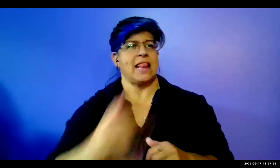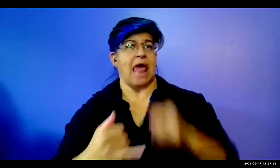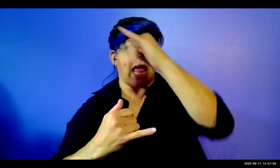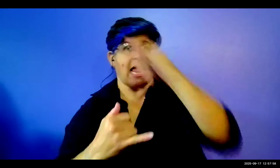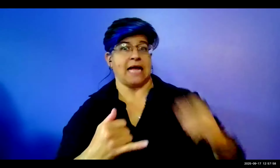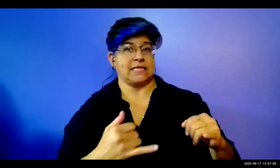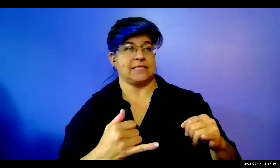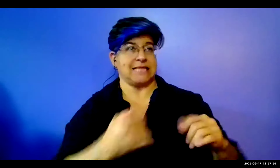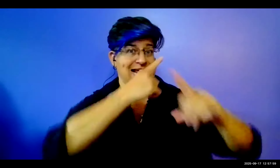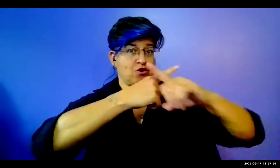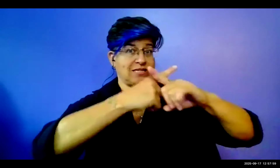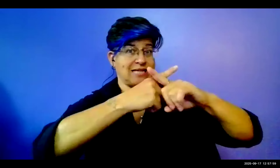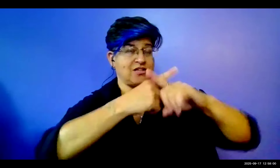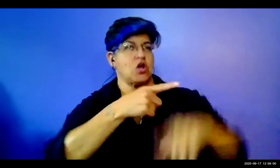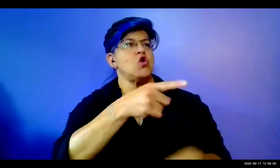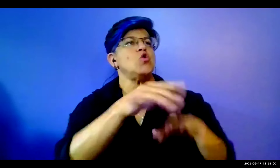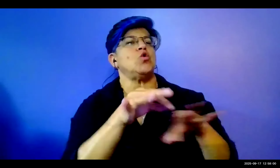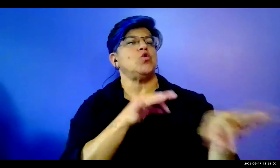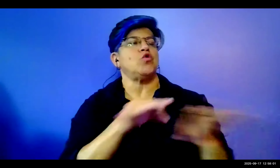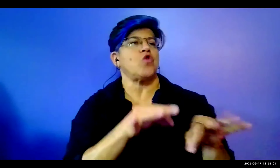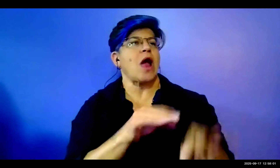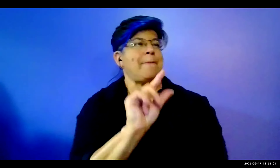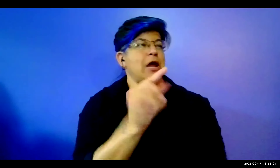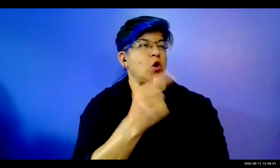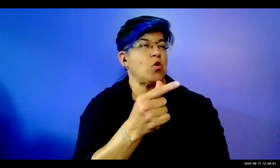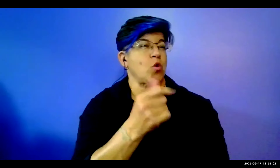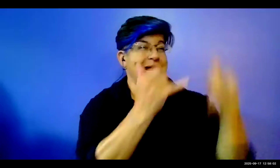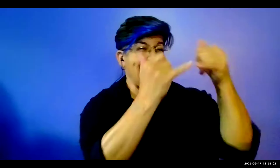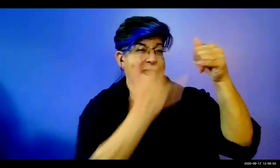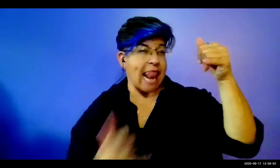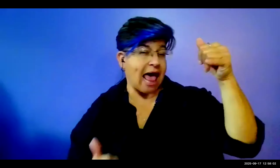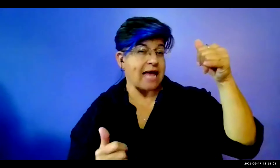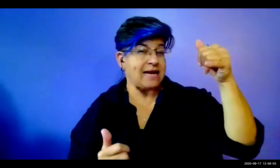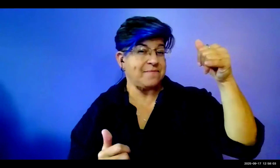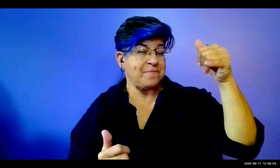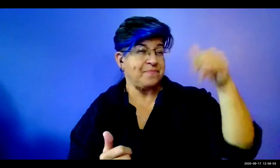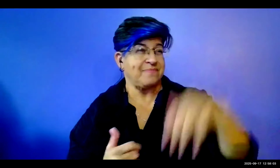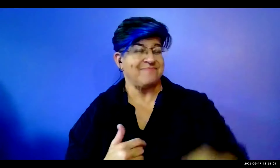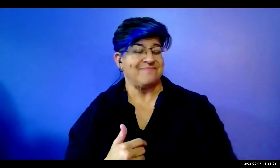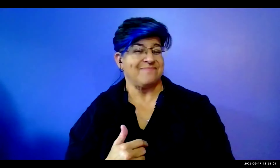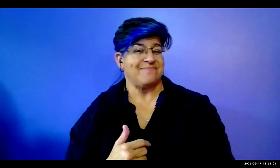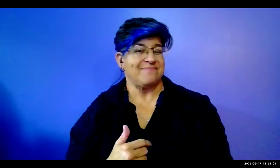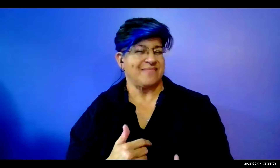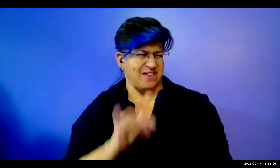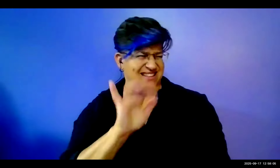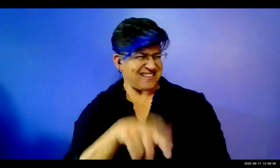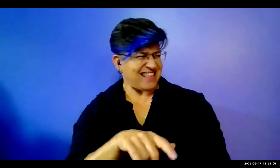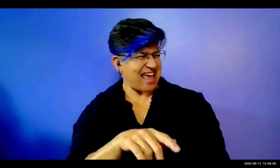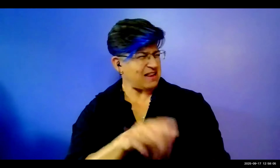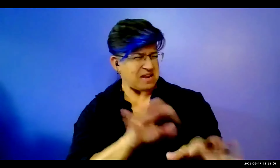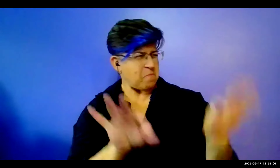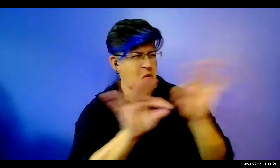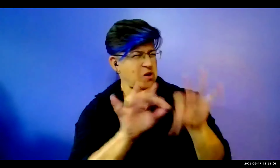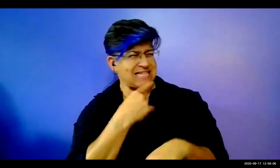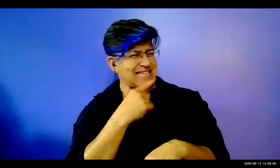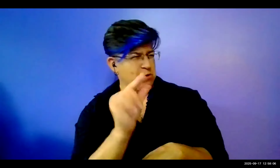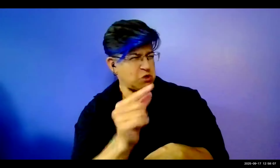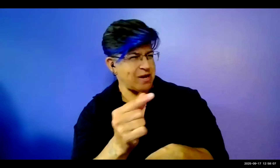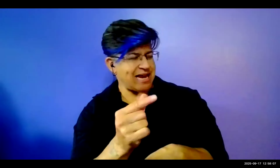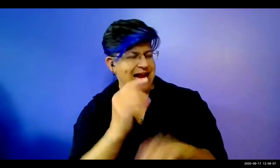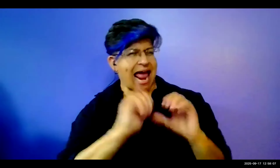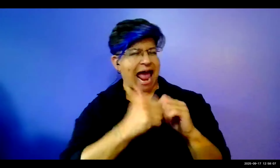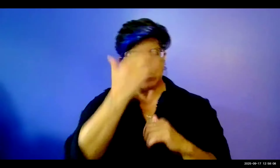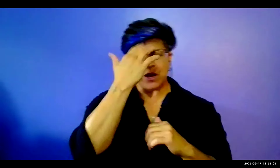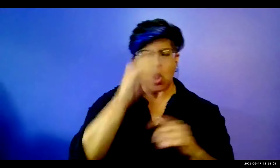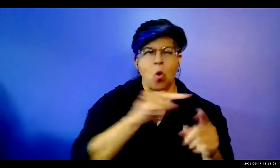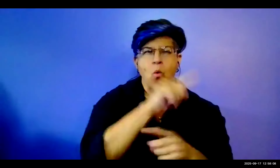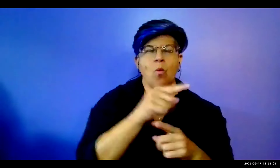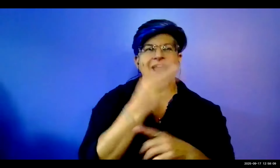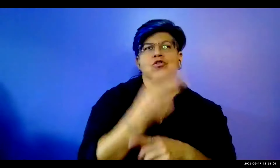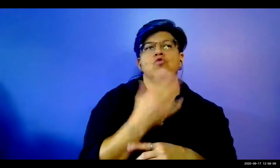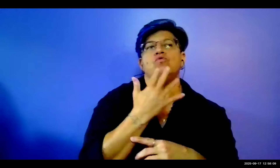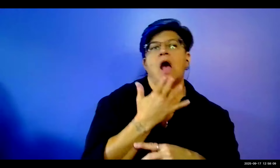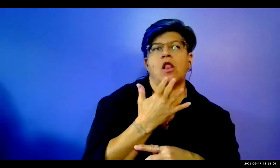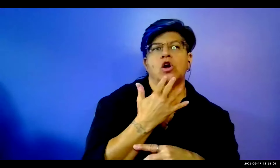You had described it as a green line, and I… and did that matter to say the green? So how do we know when to describe colors and when not to?